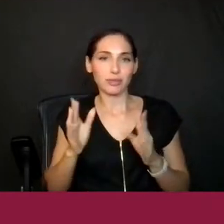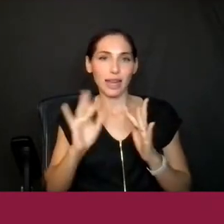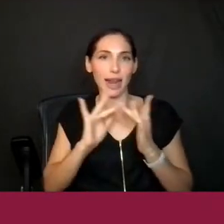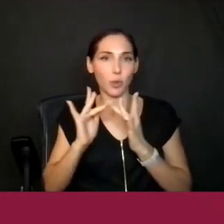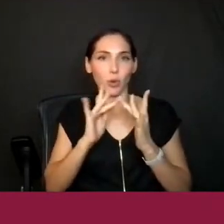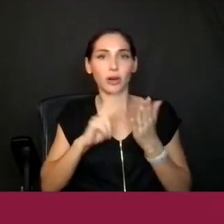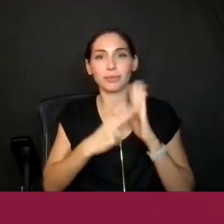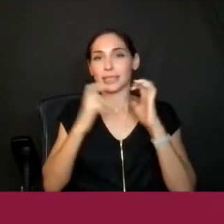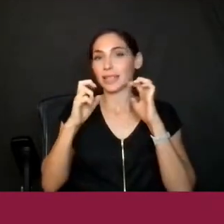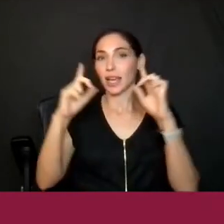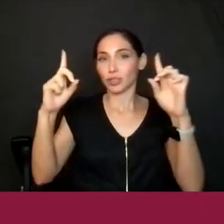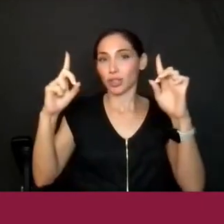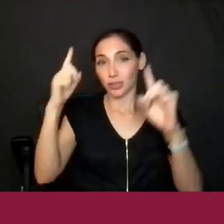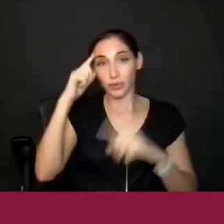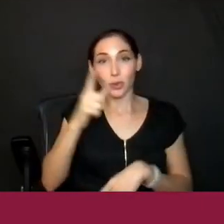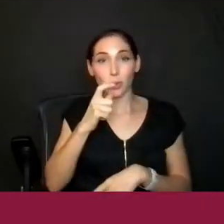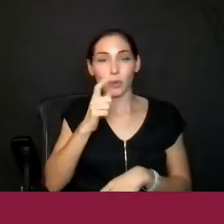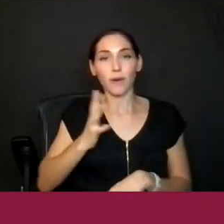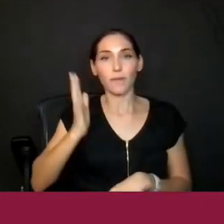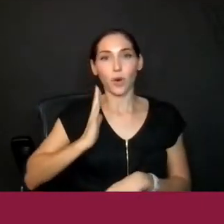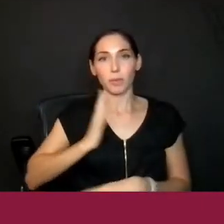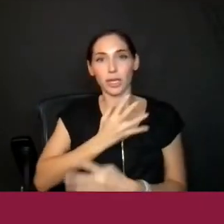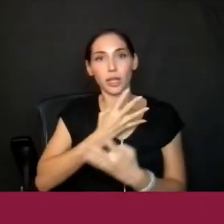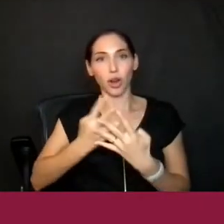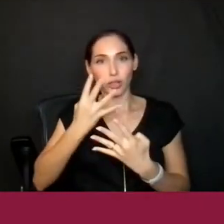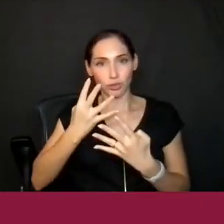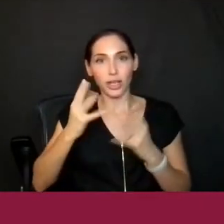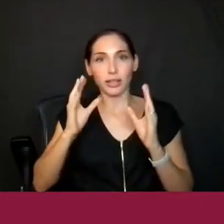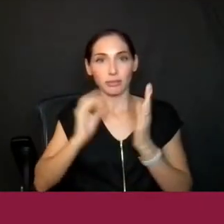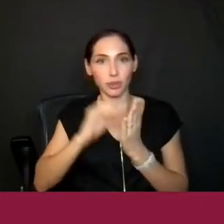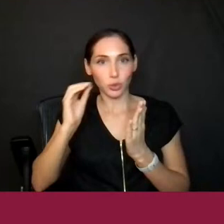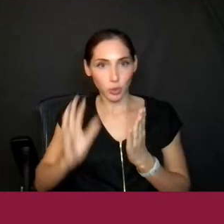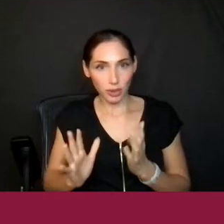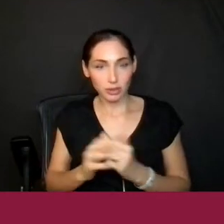for formerly incarcerated students, and then support